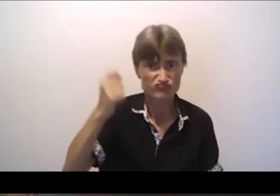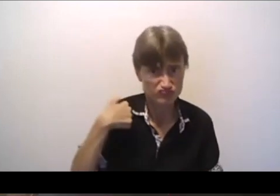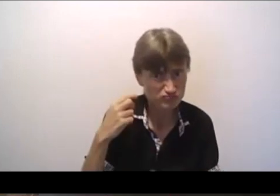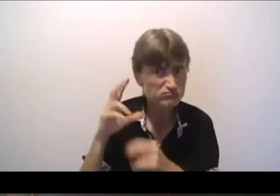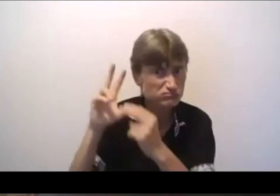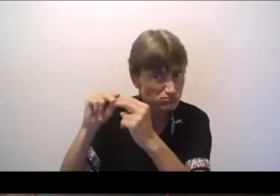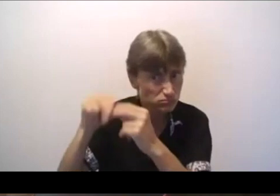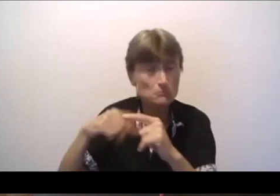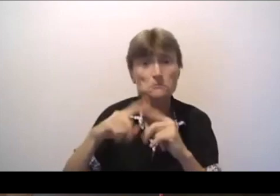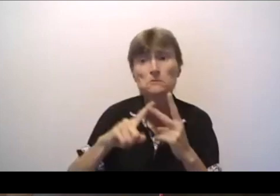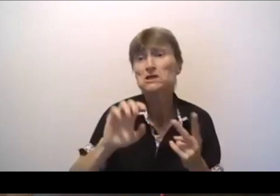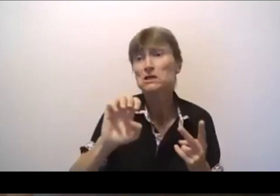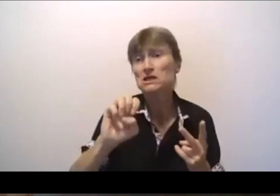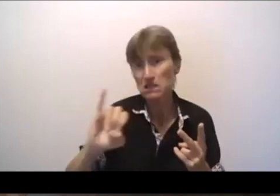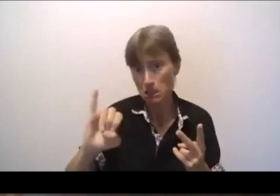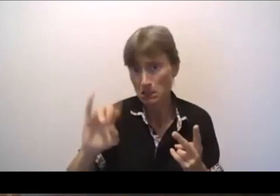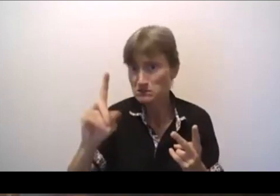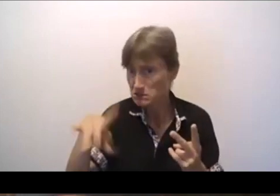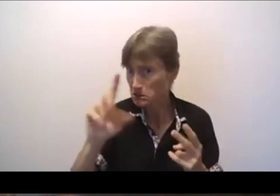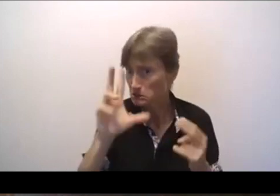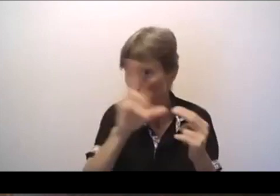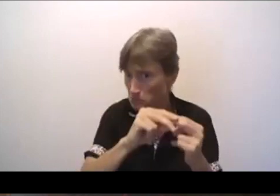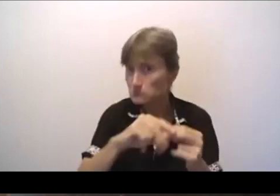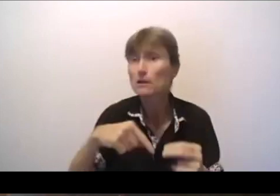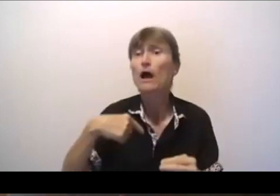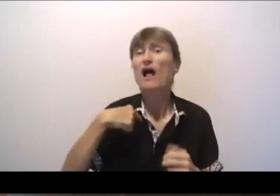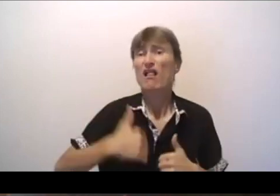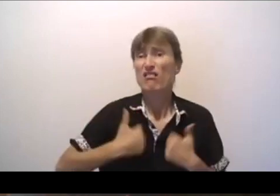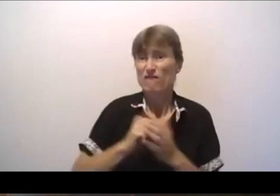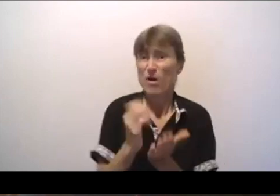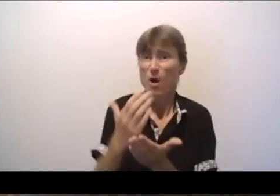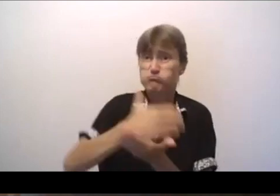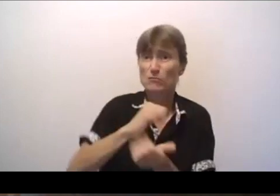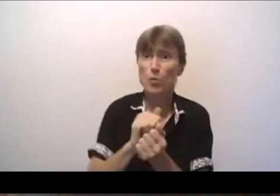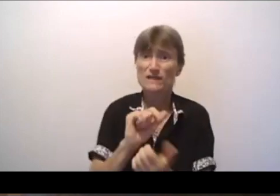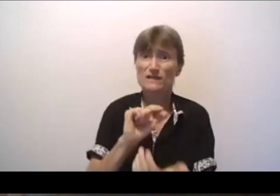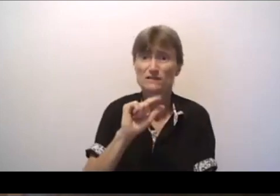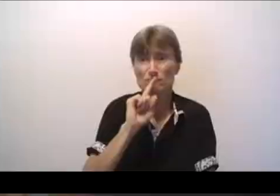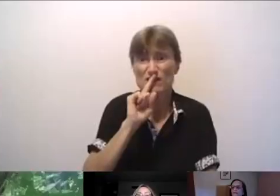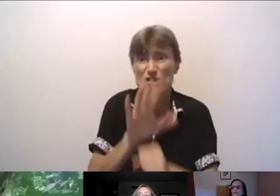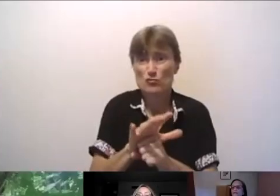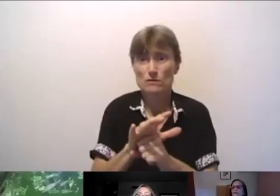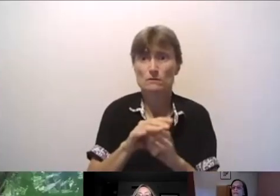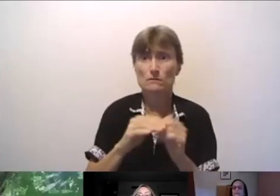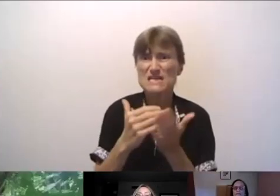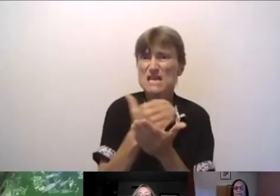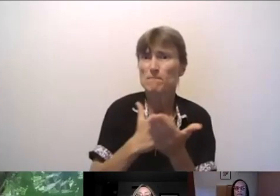employment insurance at one point i lived in a geared to income apartment and so basically grew up and existed within a lot of places where there's a